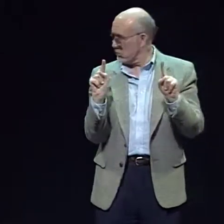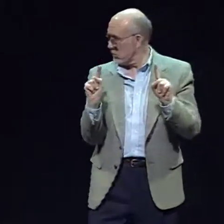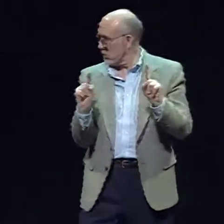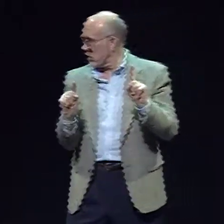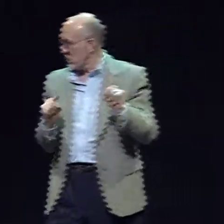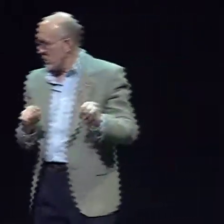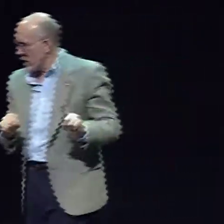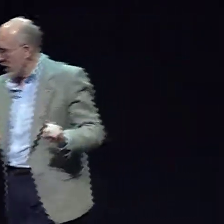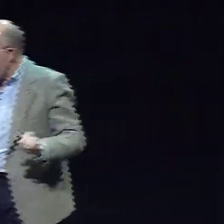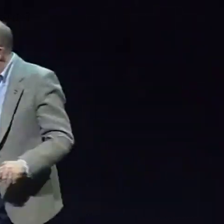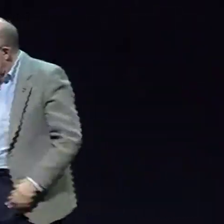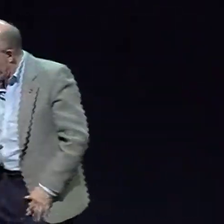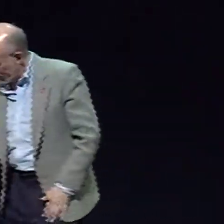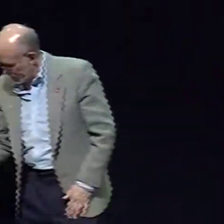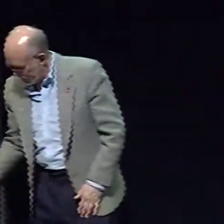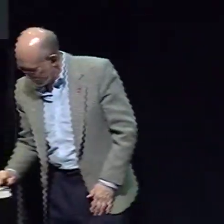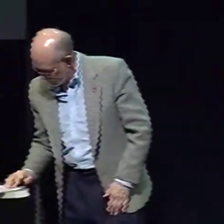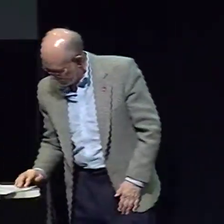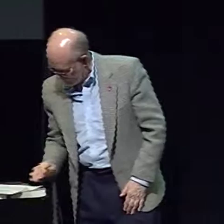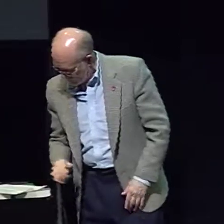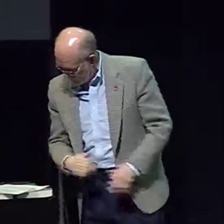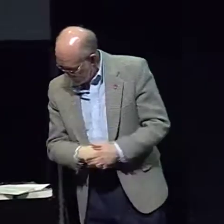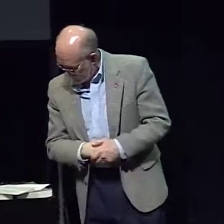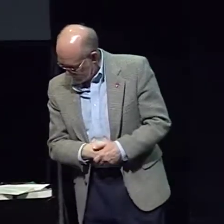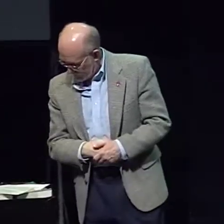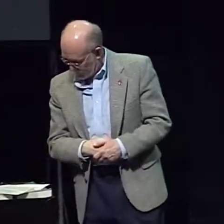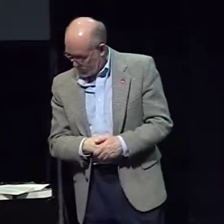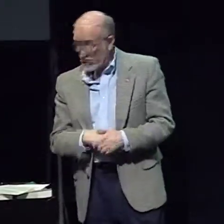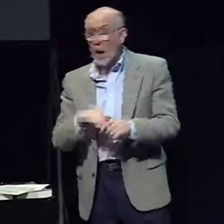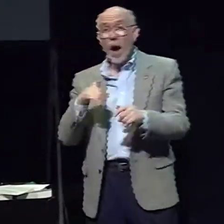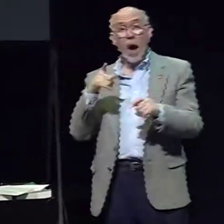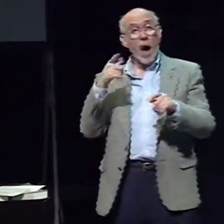TRY ONE OR TWO LINES. YOU CAN DO IT.